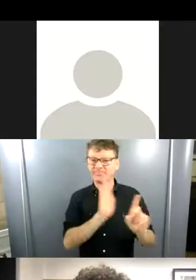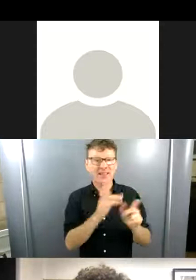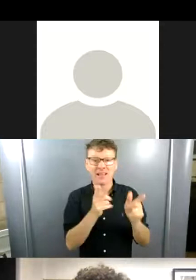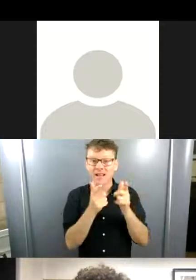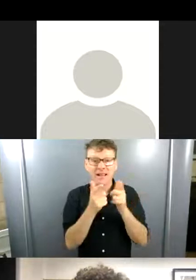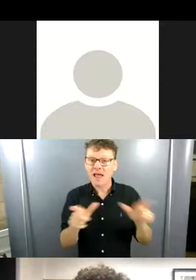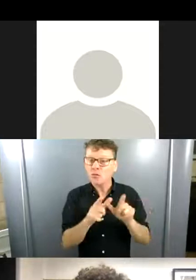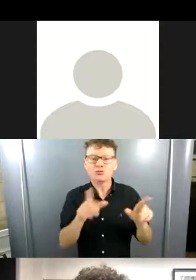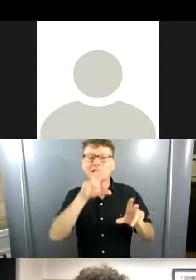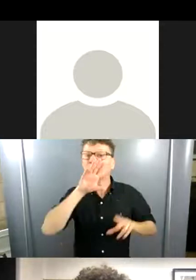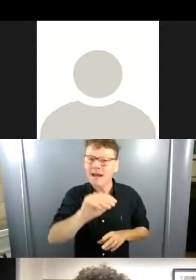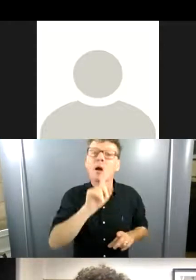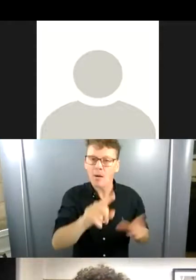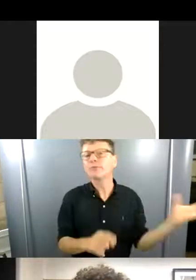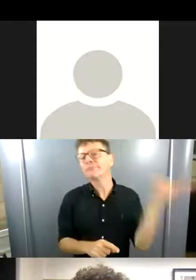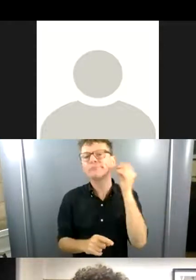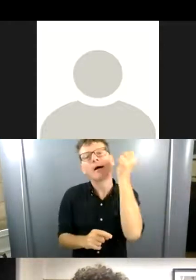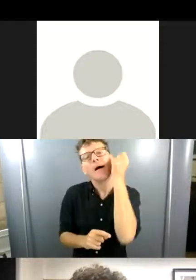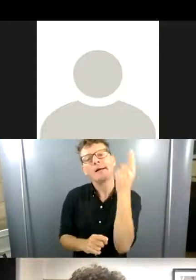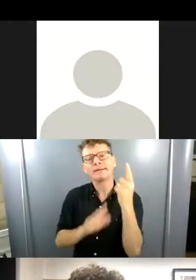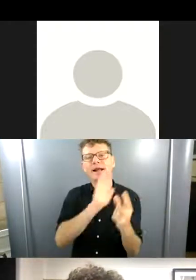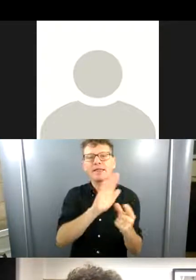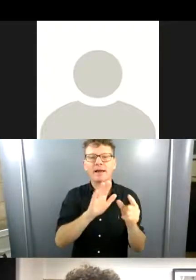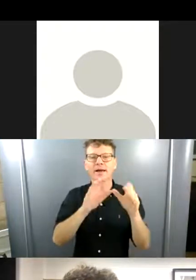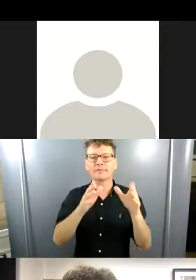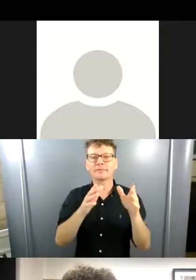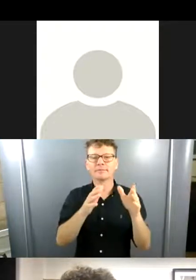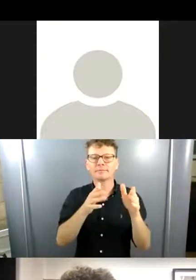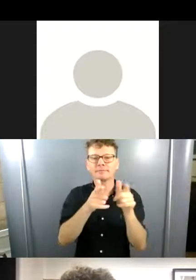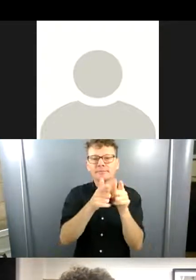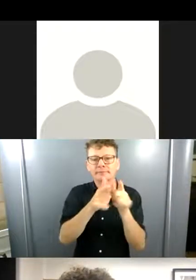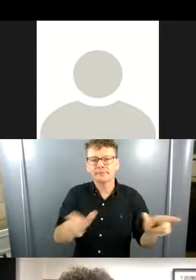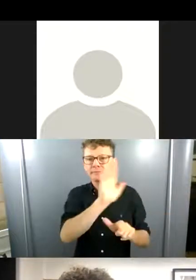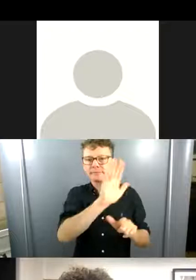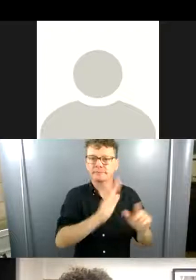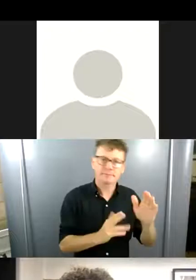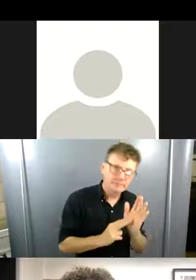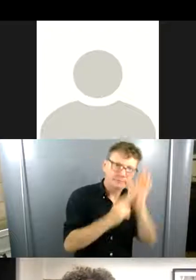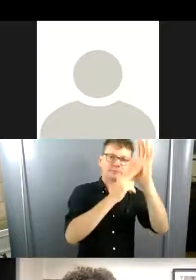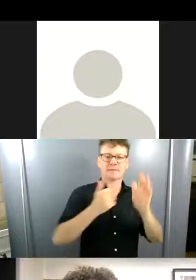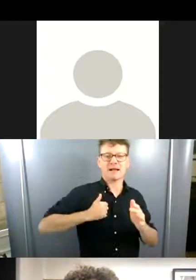to varying degrees so she used various kinds of tests which are often used in applied linguistics